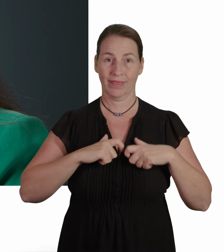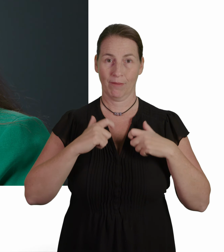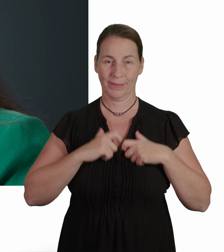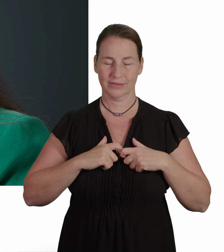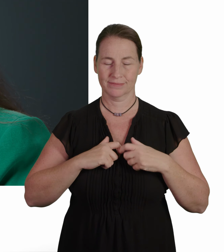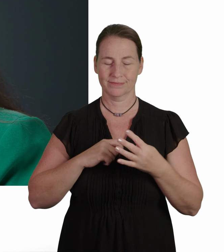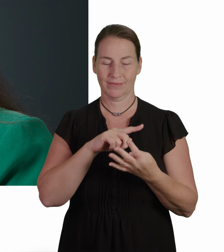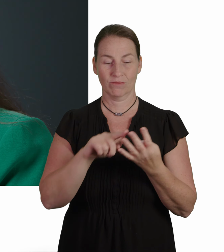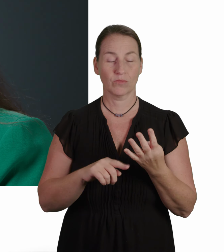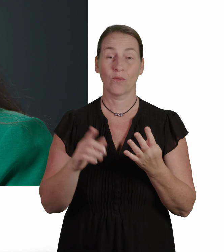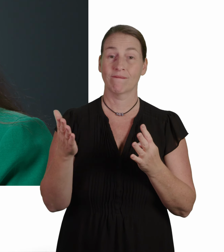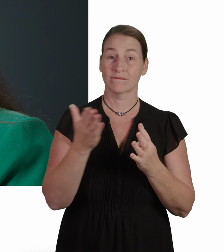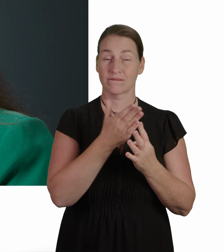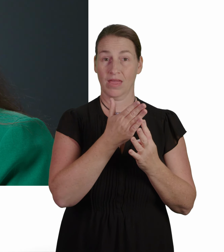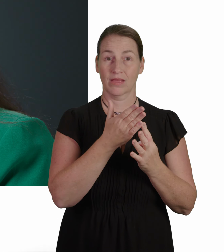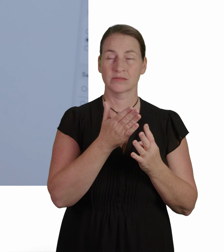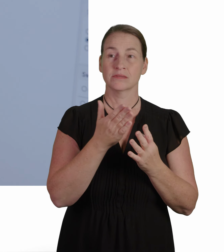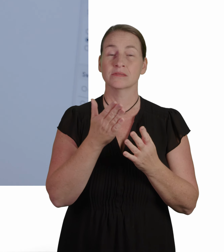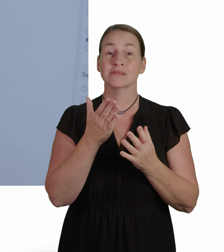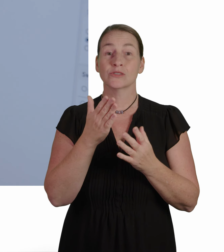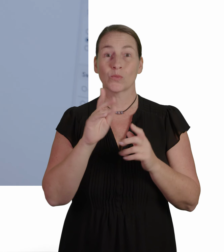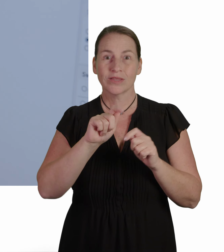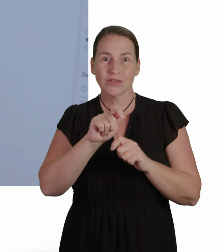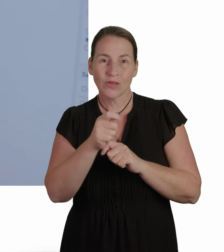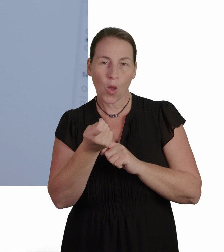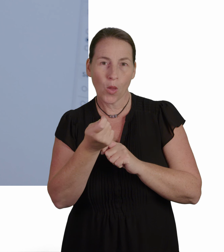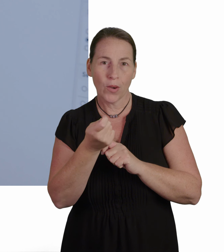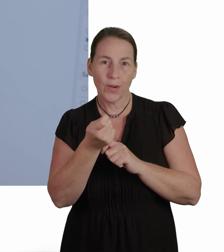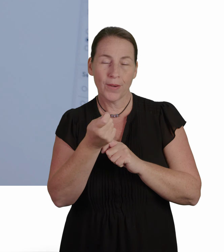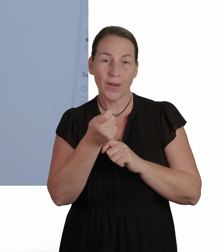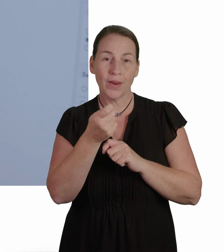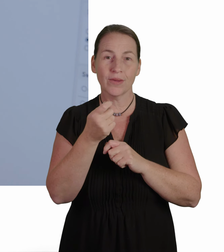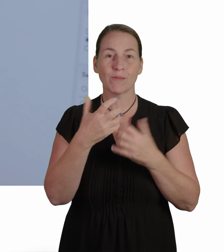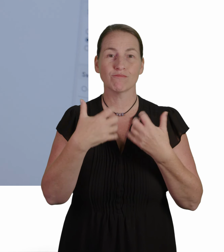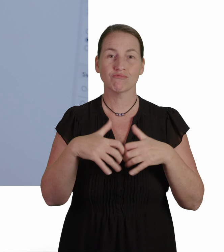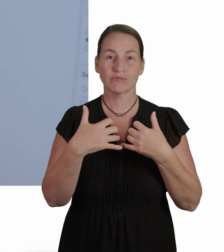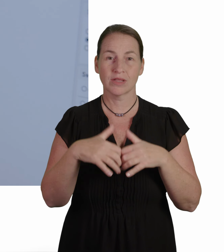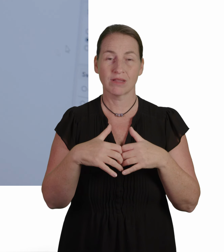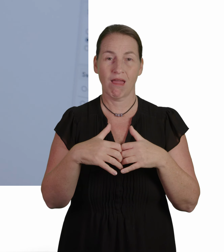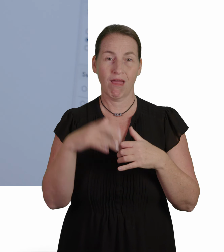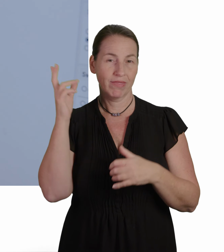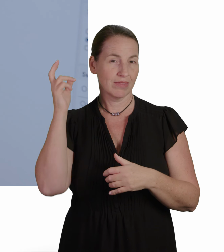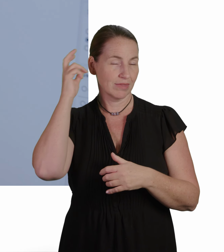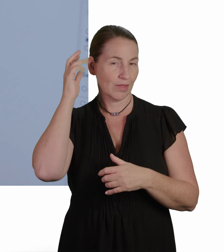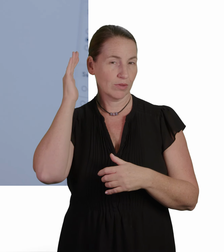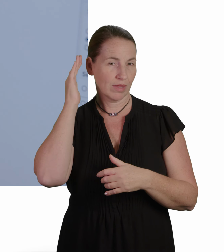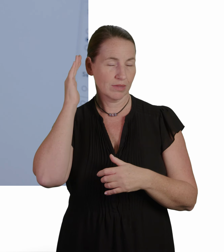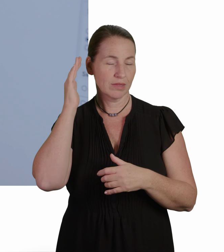we will be switching on the processor, which is the external portion of the implant. Very, very slowly